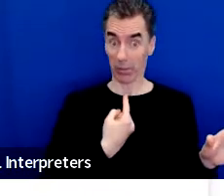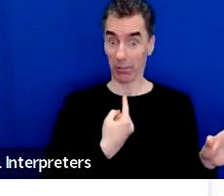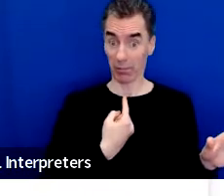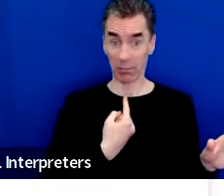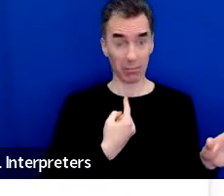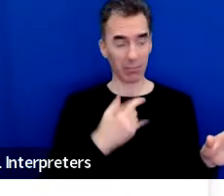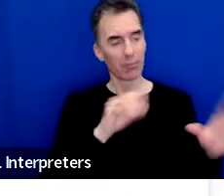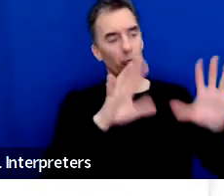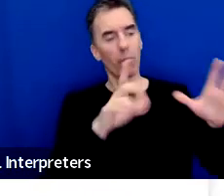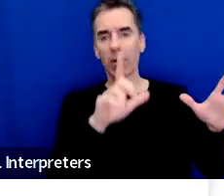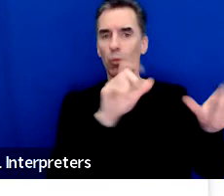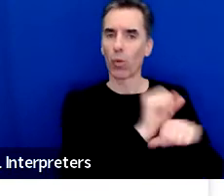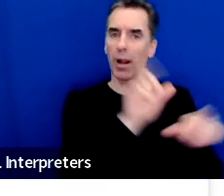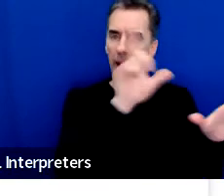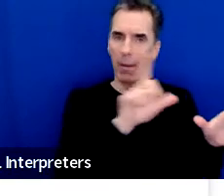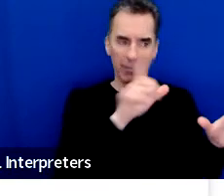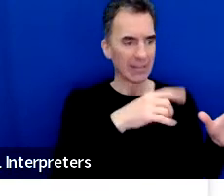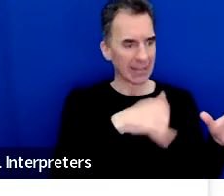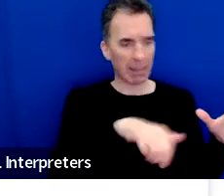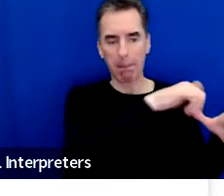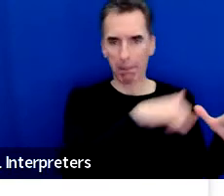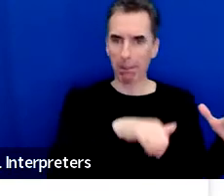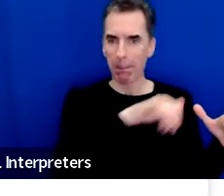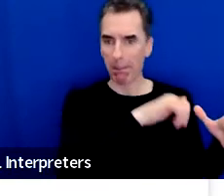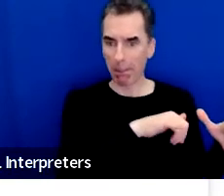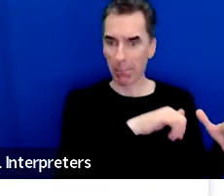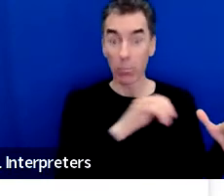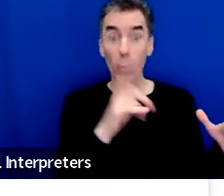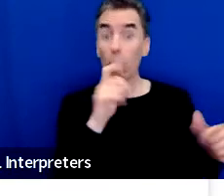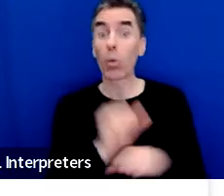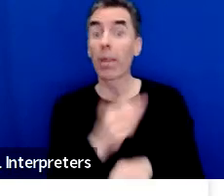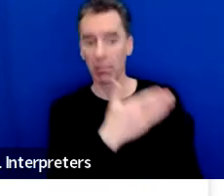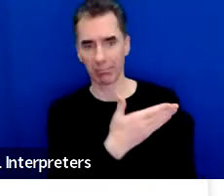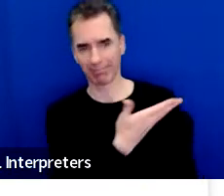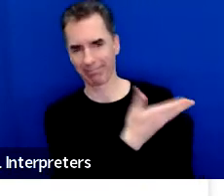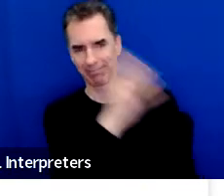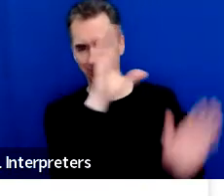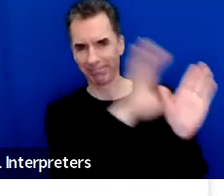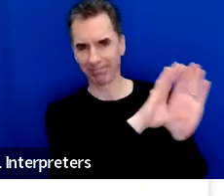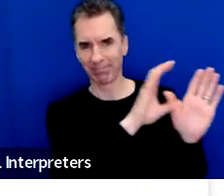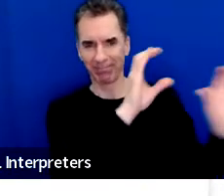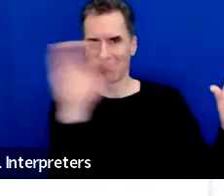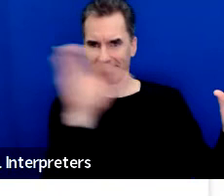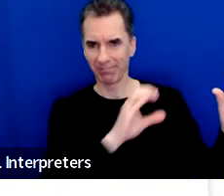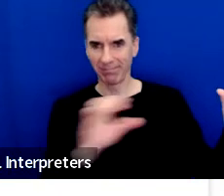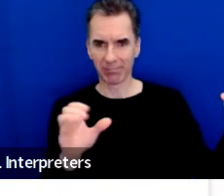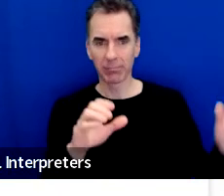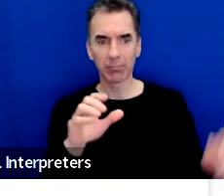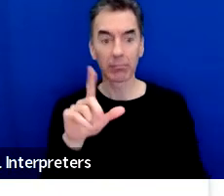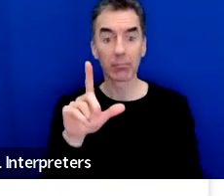So this is all of our librarians full time and part time. And I think actually, Laurel, doubt is coming back as an adjunct.